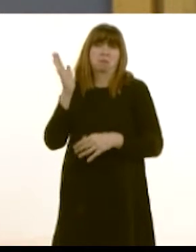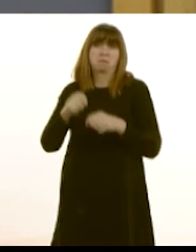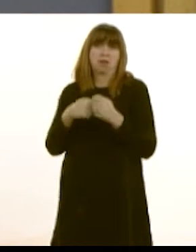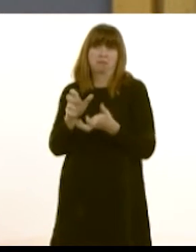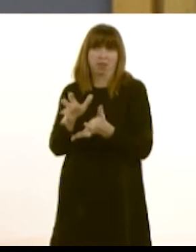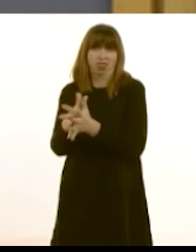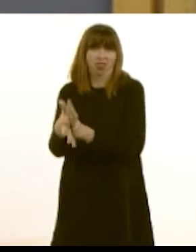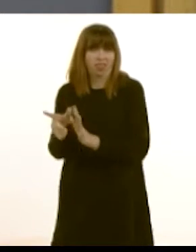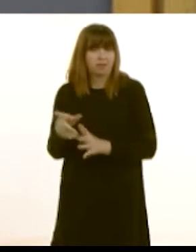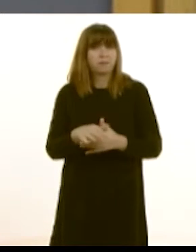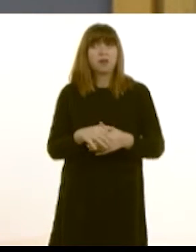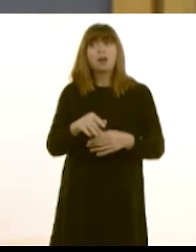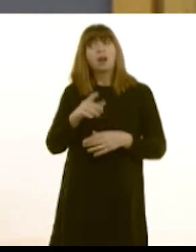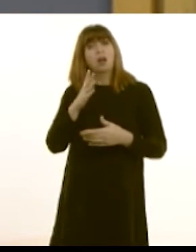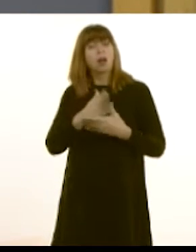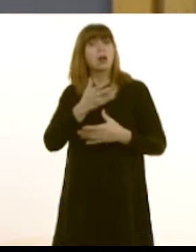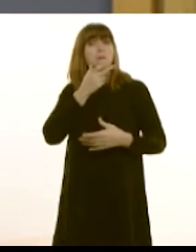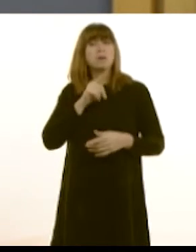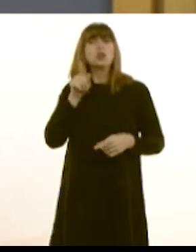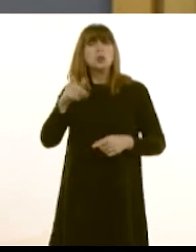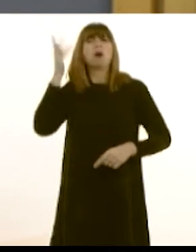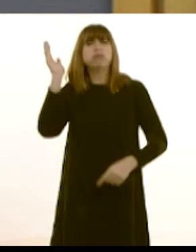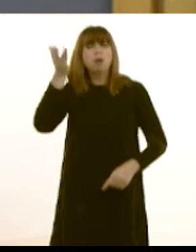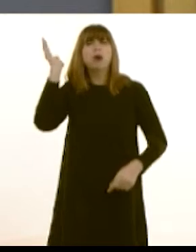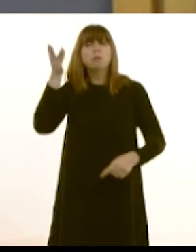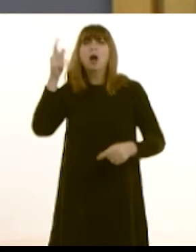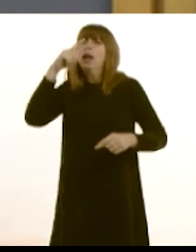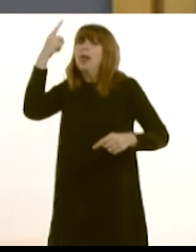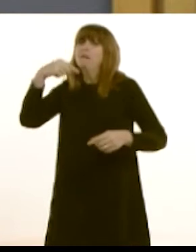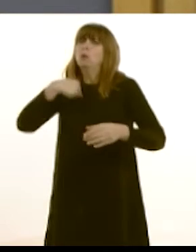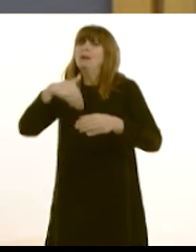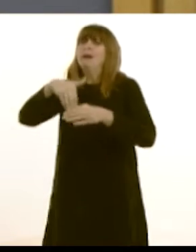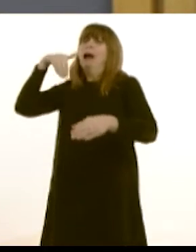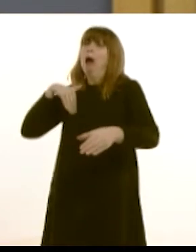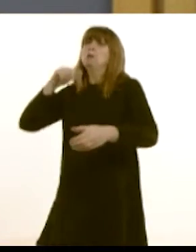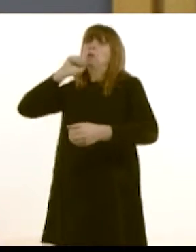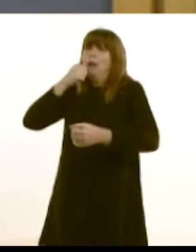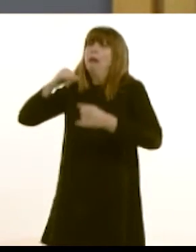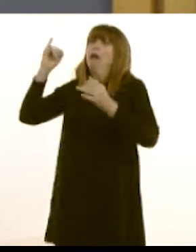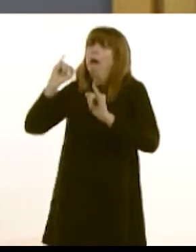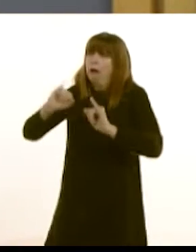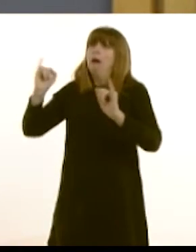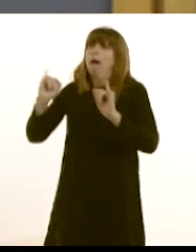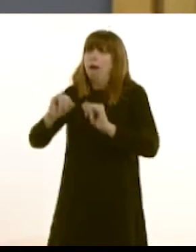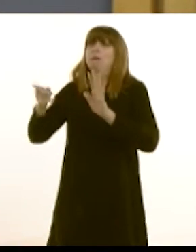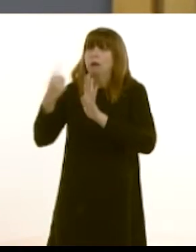of a backlash. People want to hear a positive case for Wales remaining in the European Union, rather than